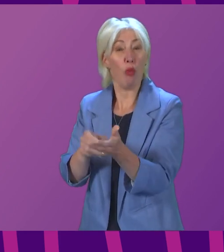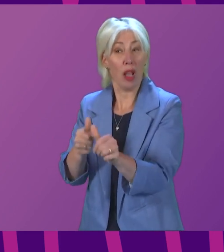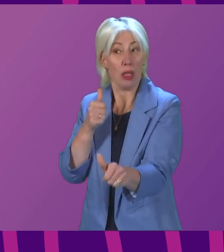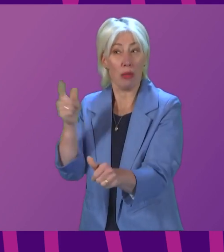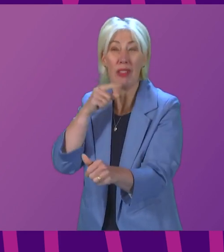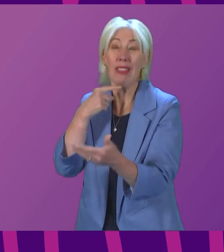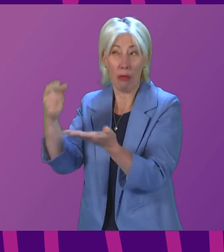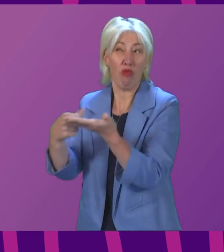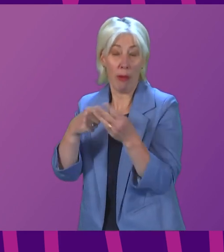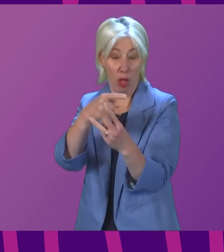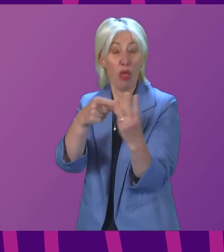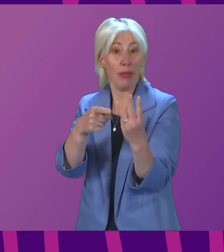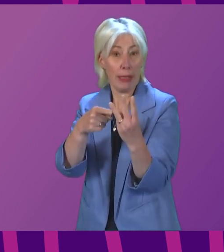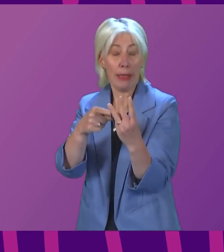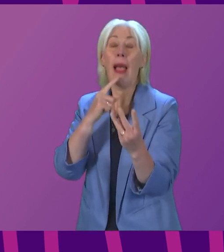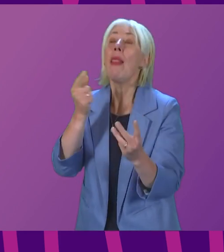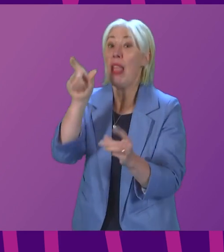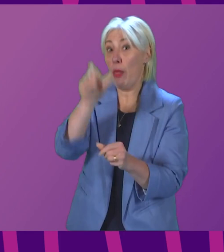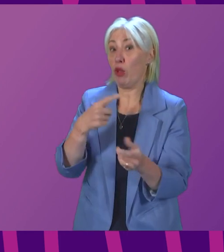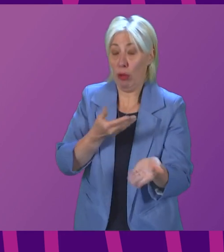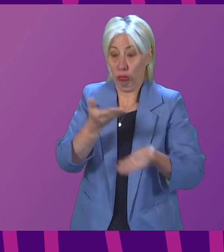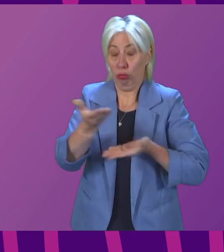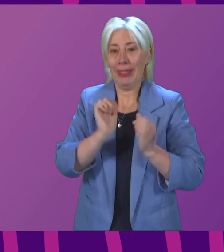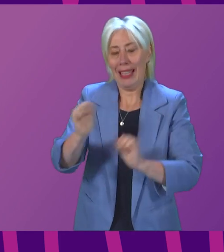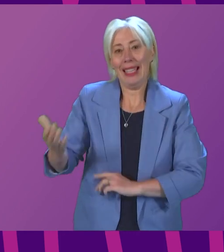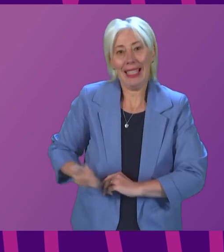In the process of negotiating his salary, Mr Hair started by offering a rate of £2,000